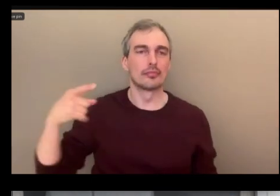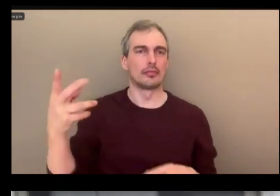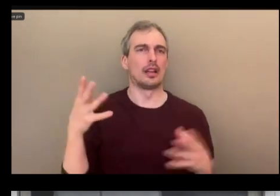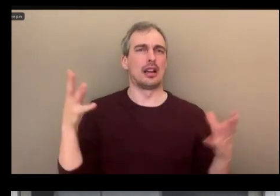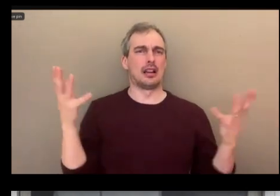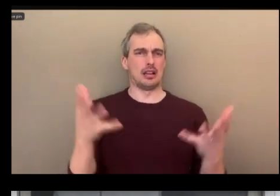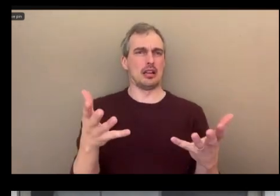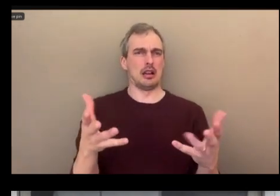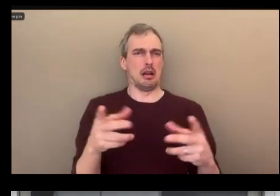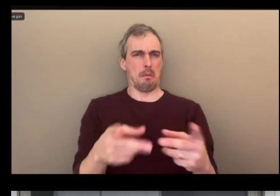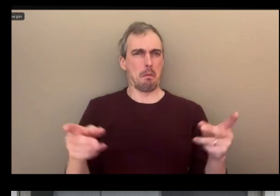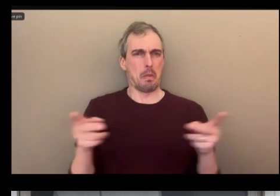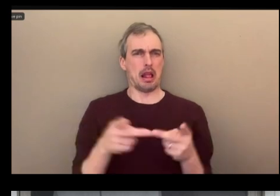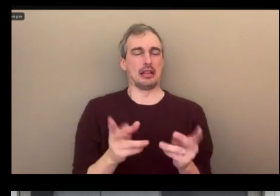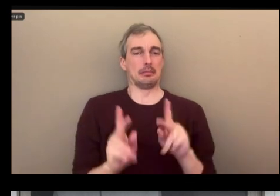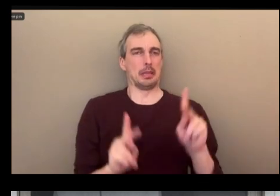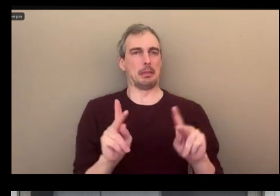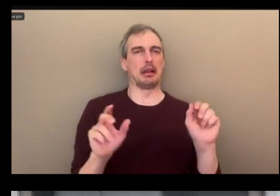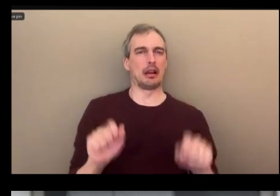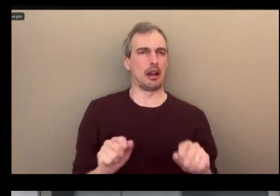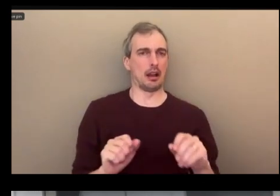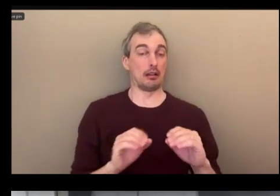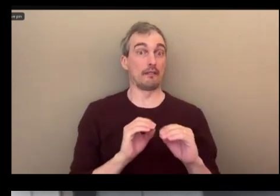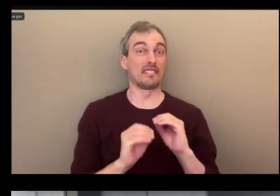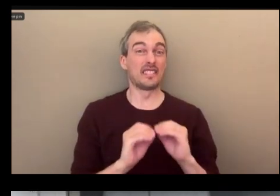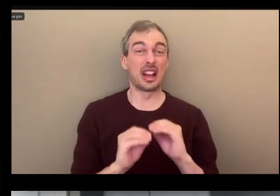And so that is our overall collaboration area. In our lab.